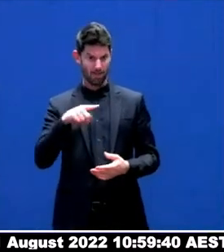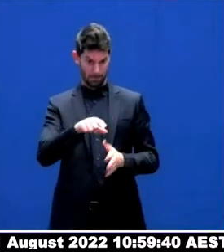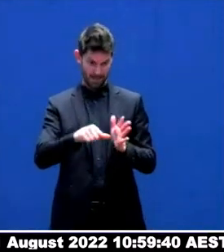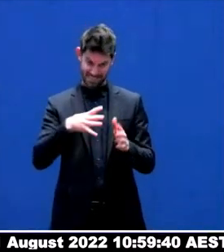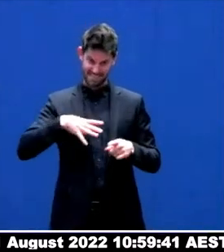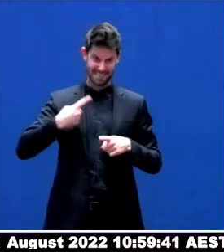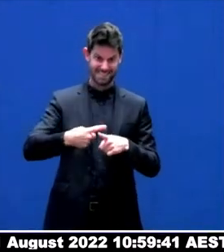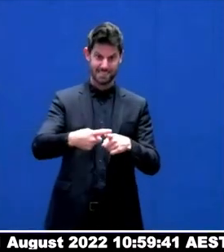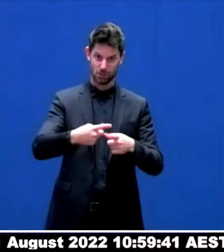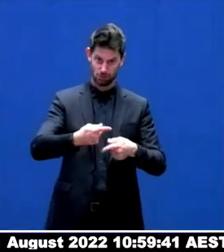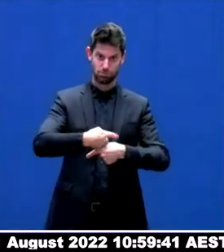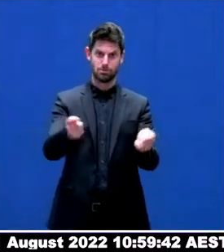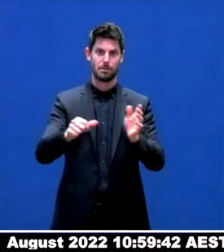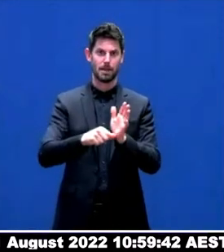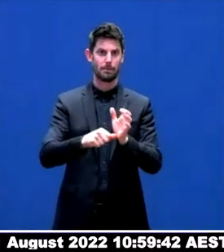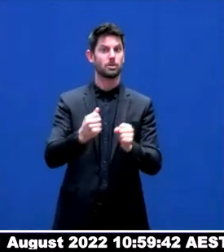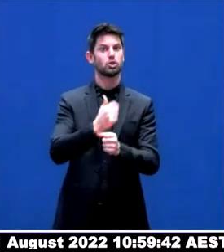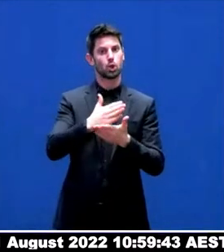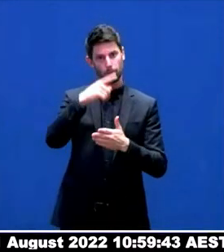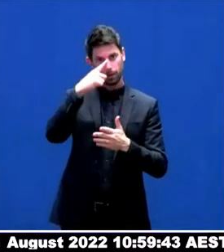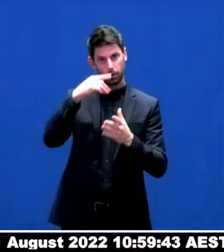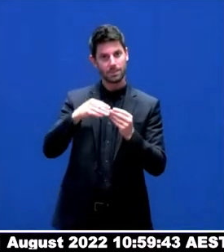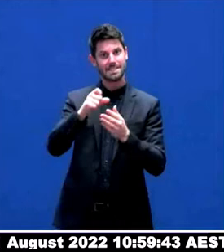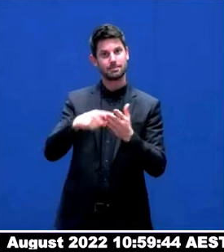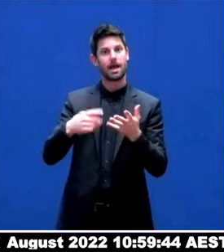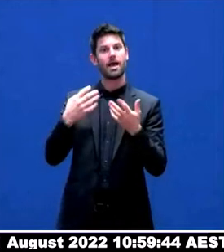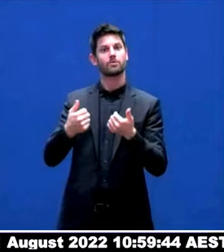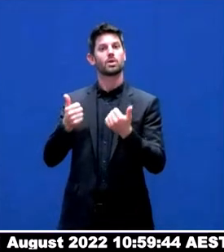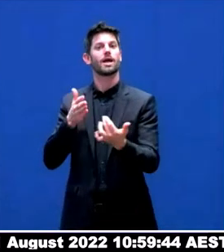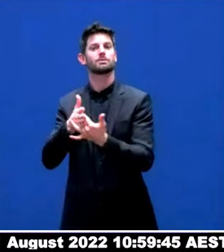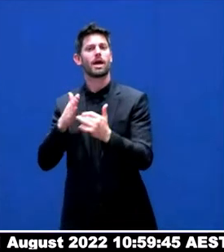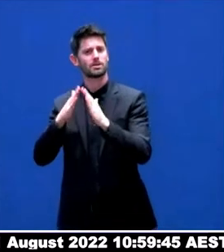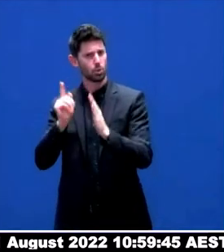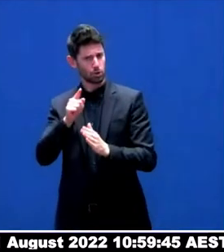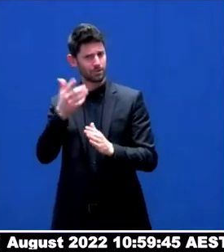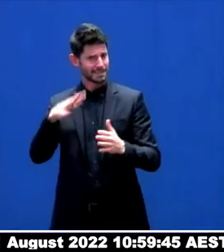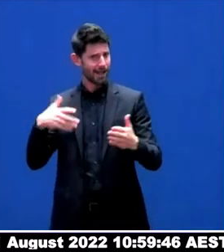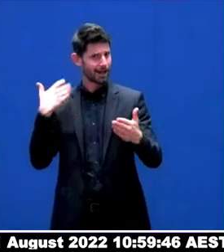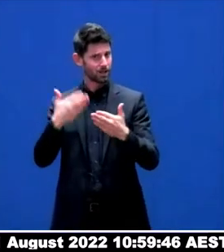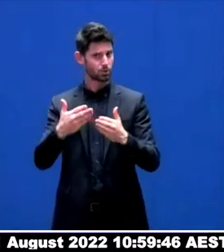What can you tell us about the steps taken so far in relation to addressing both those